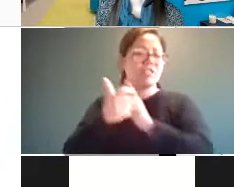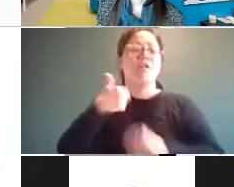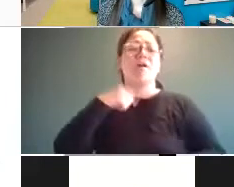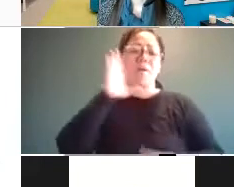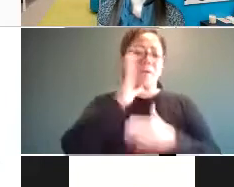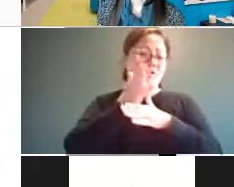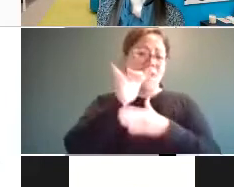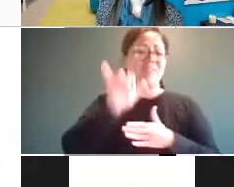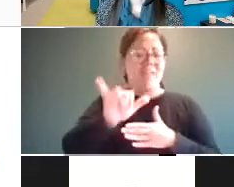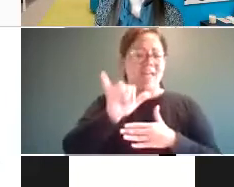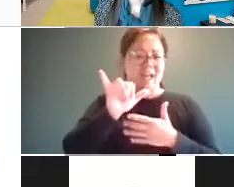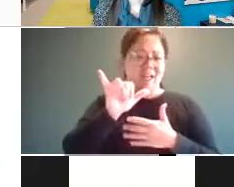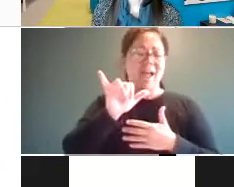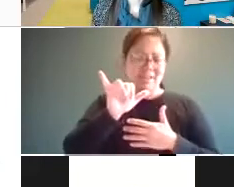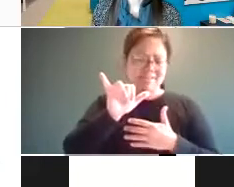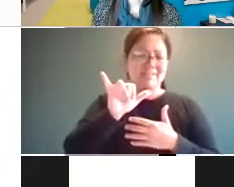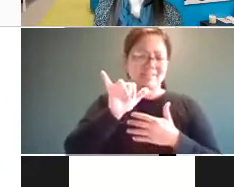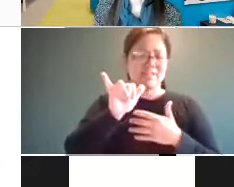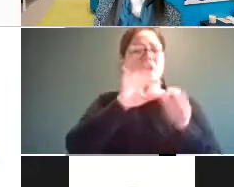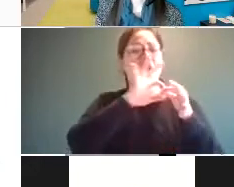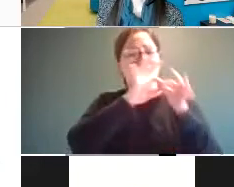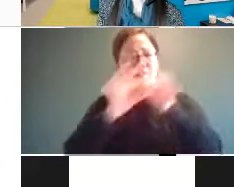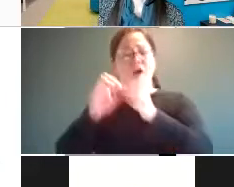along with a copy of this recording as well.